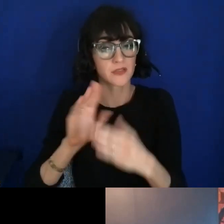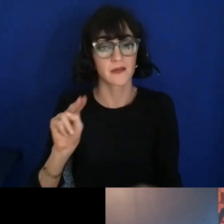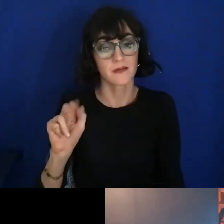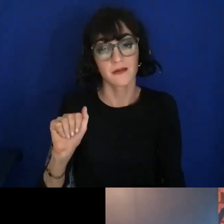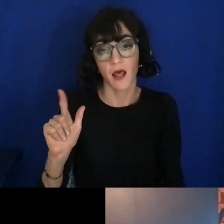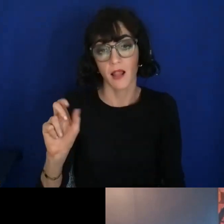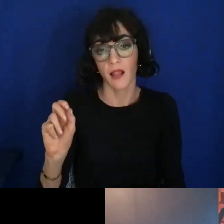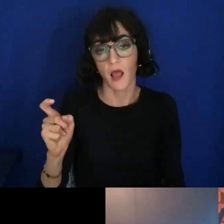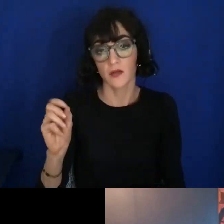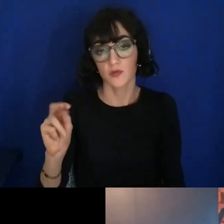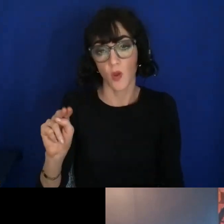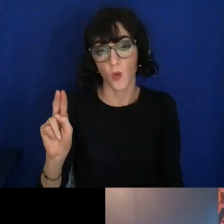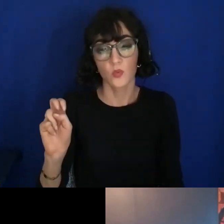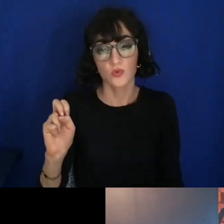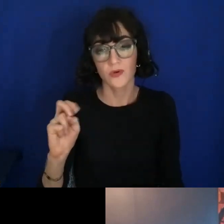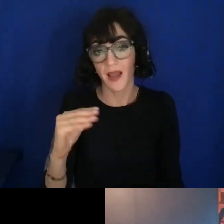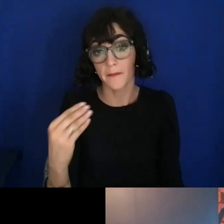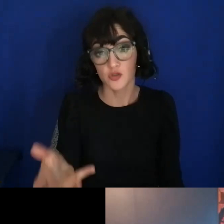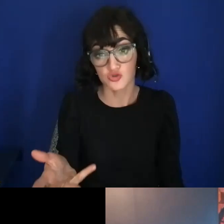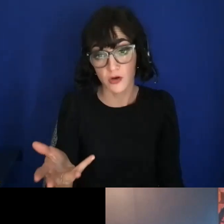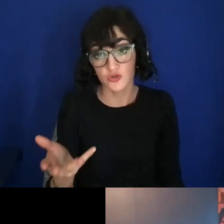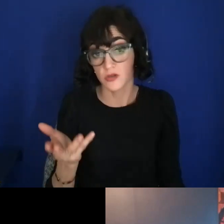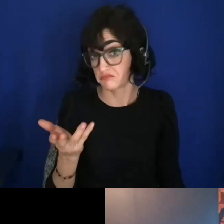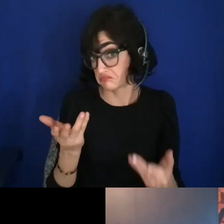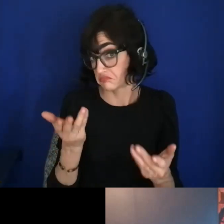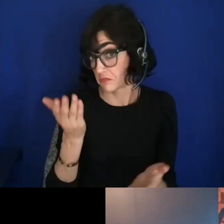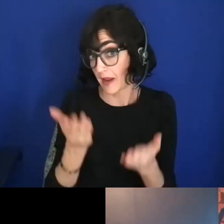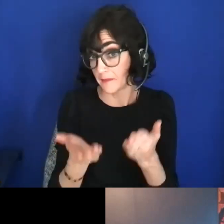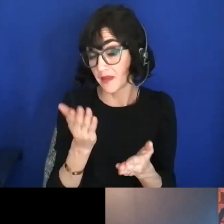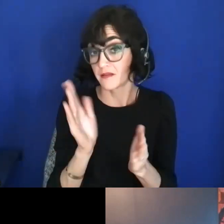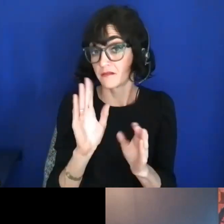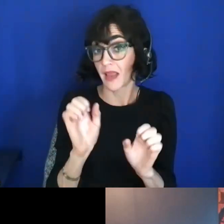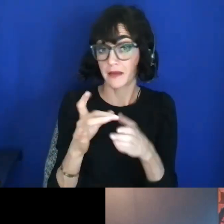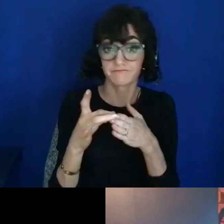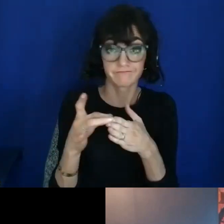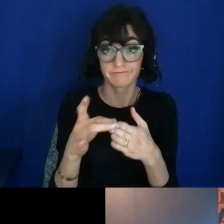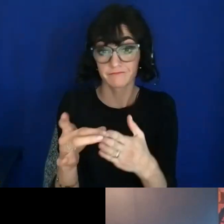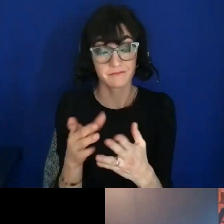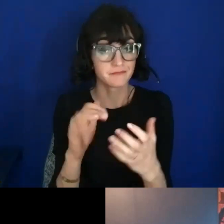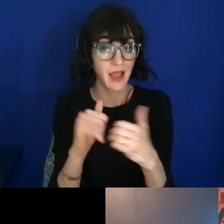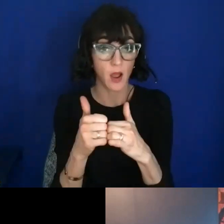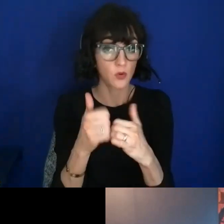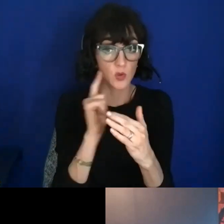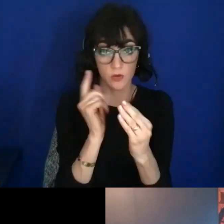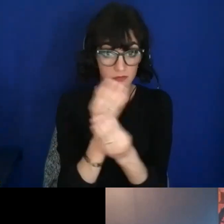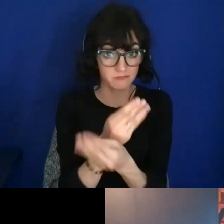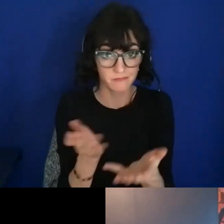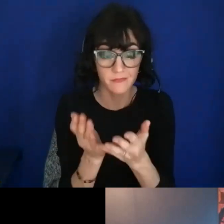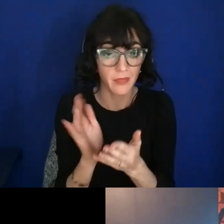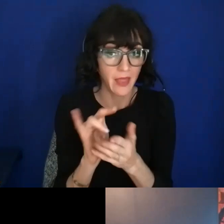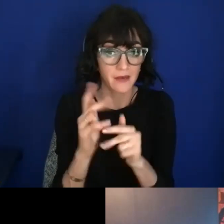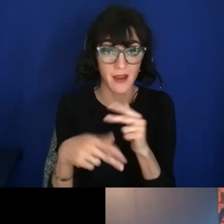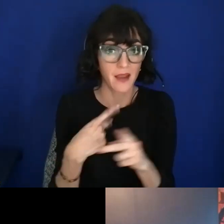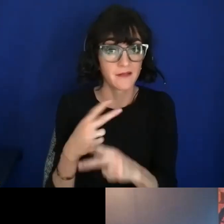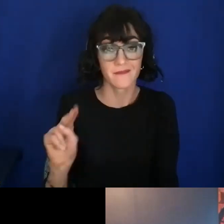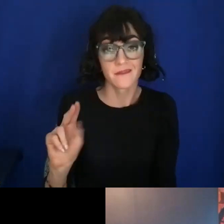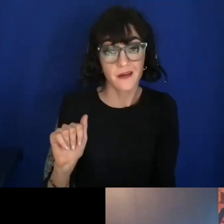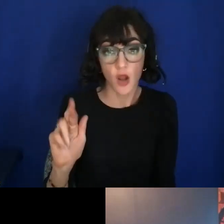guidance on how to administrate Narcan or naloxone